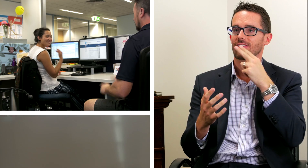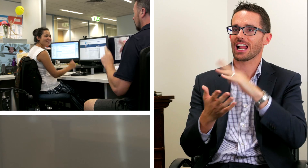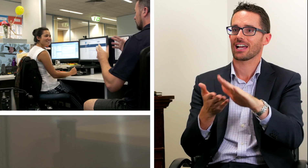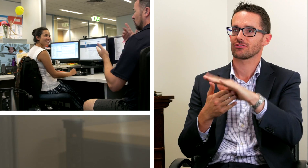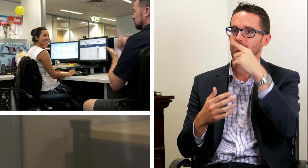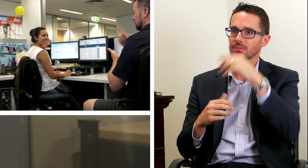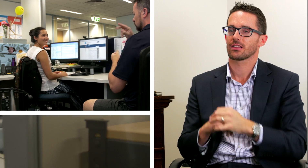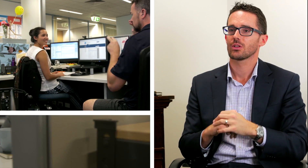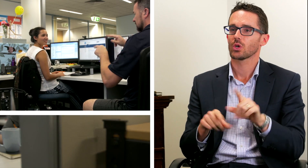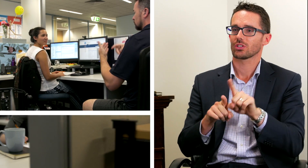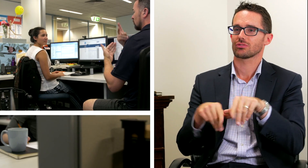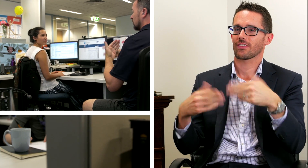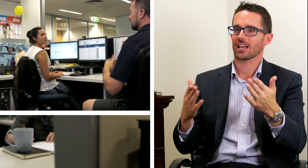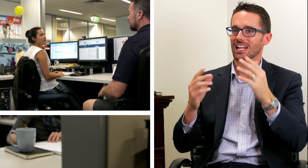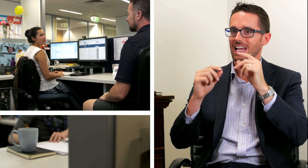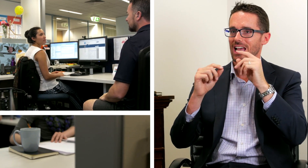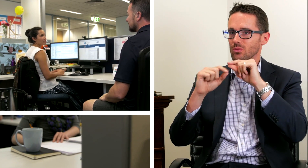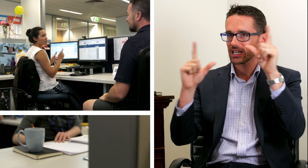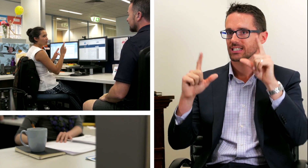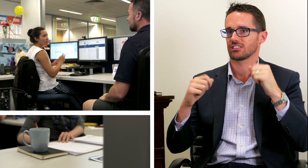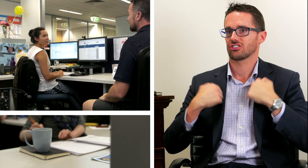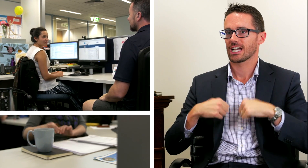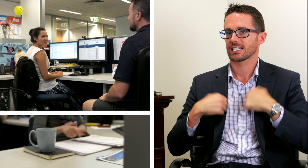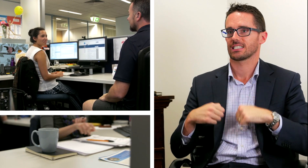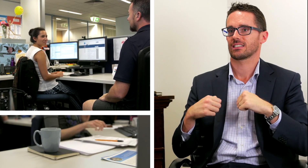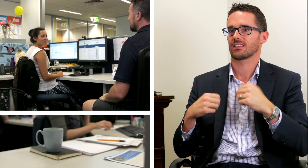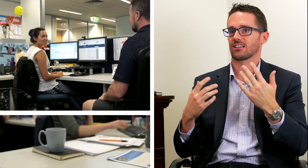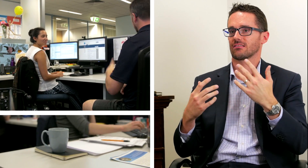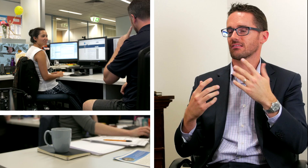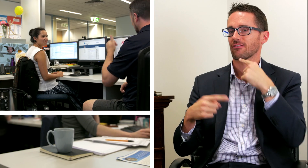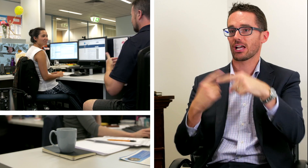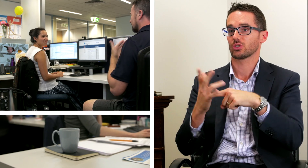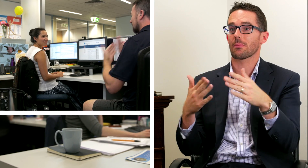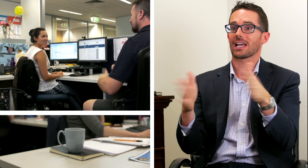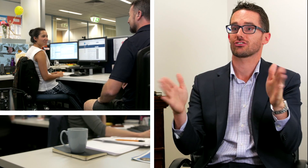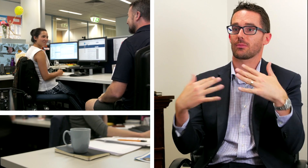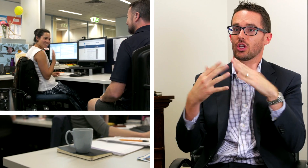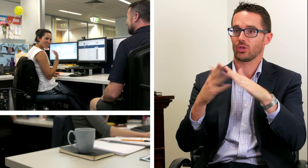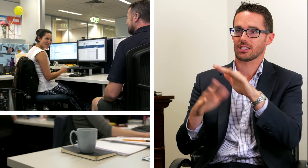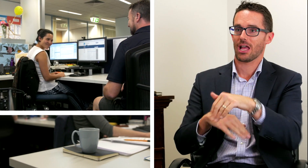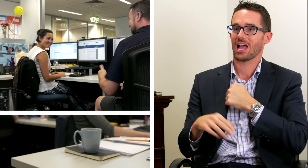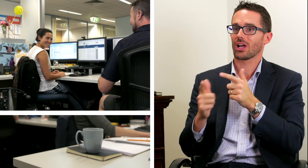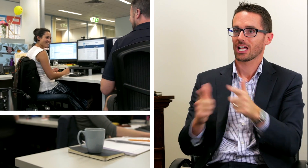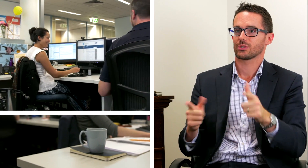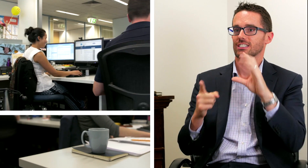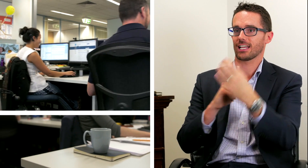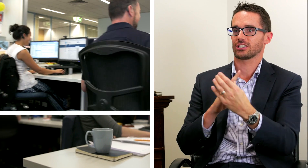information and support to deaf and hard of hearing people. We also provide awareness training, and information to the mainstream community